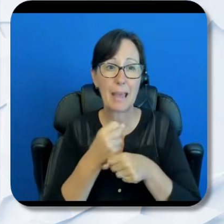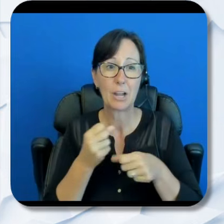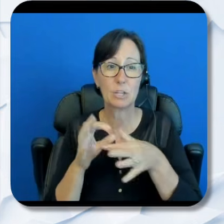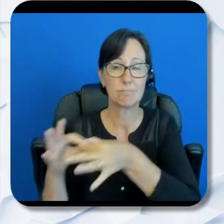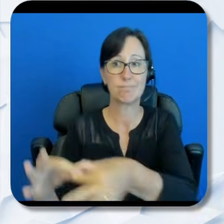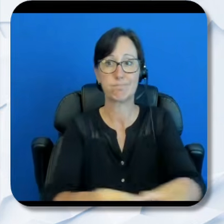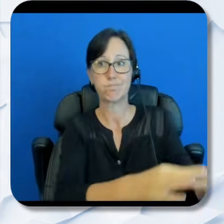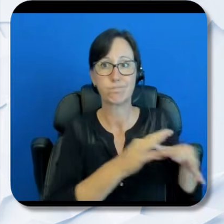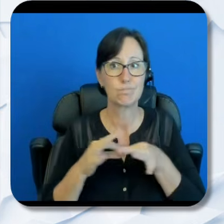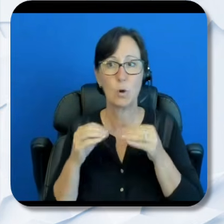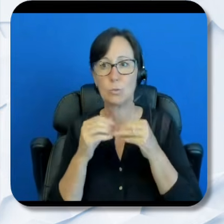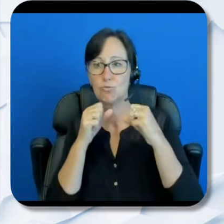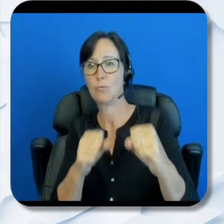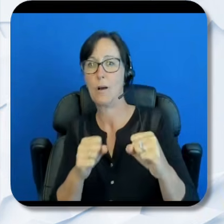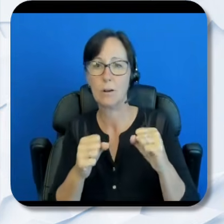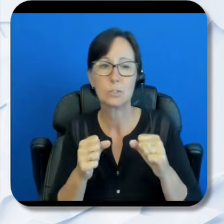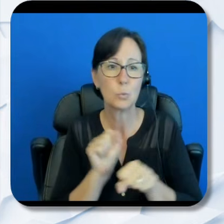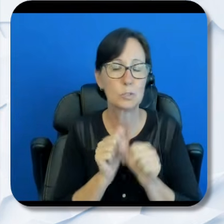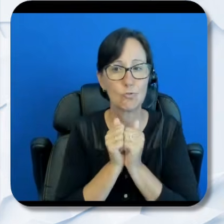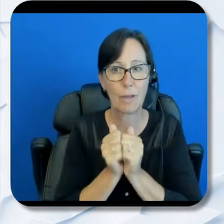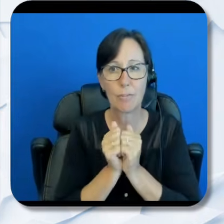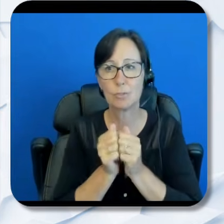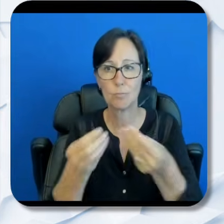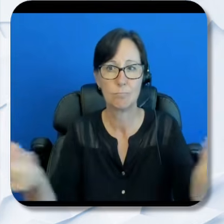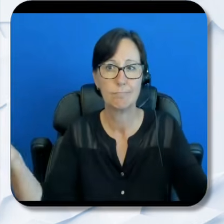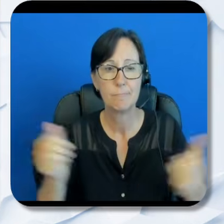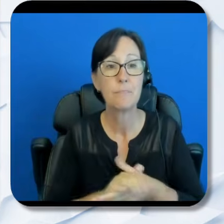So those are the goals of today's webinar, and so what I'll do is I'll turn it over